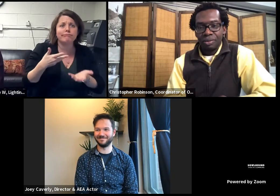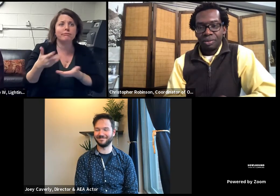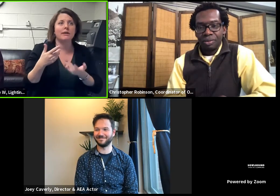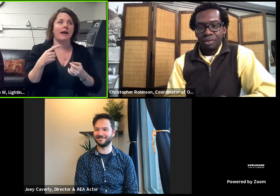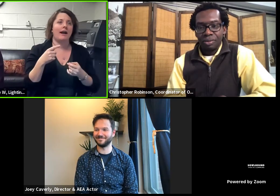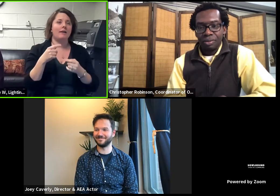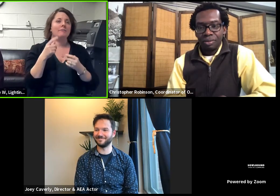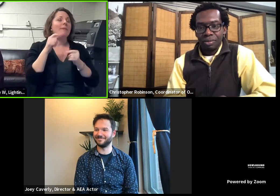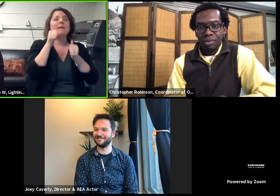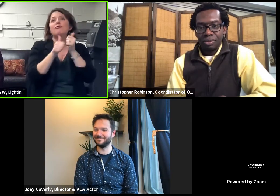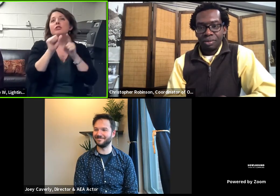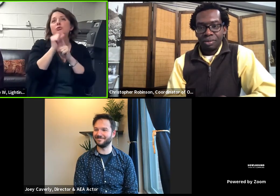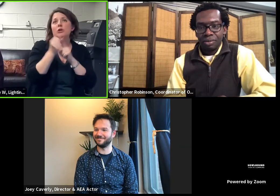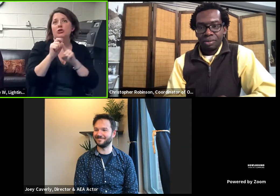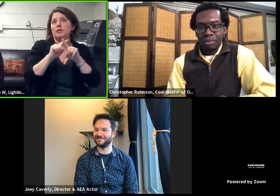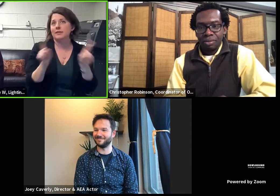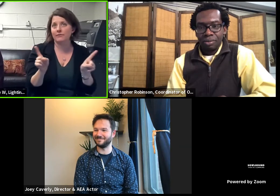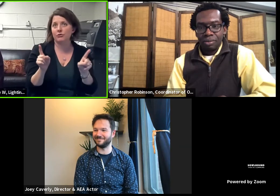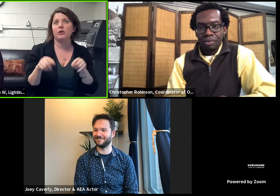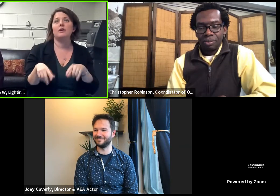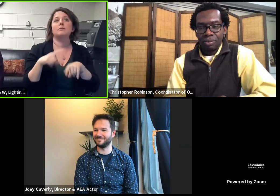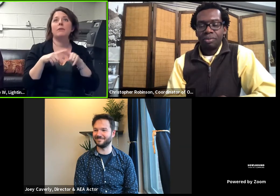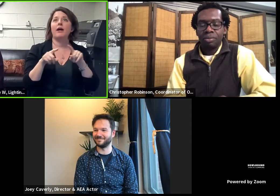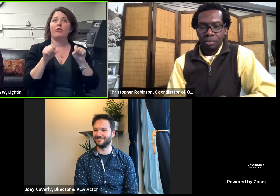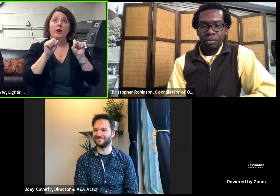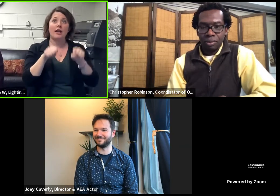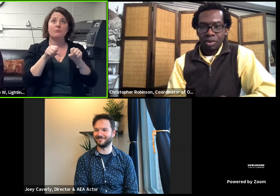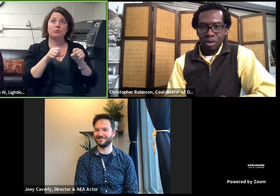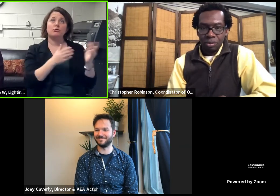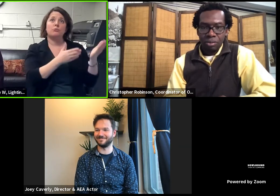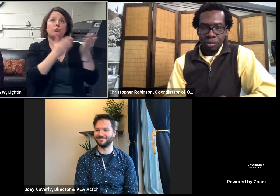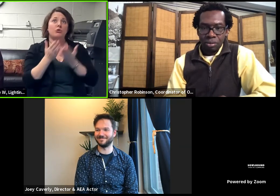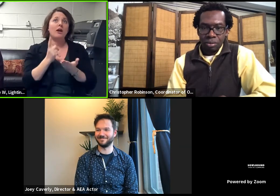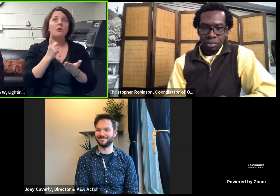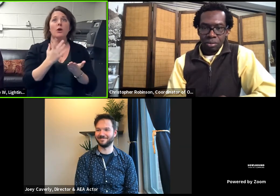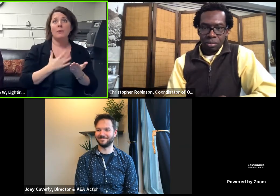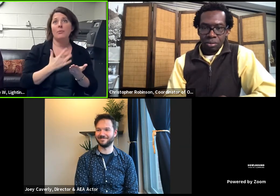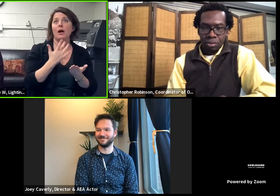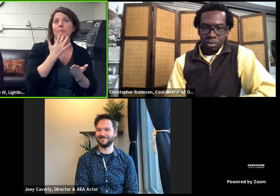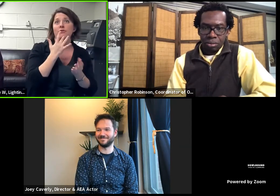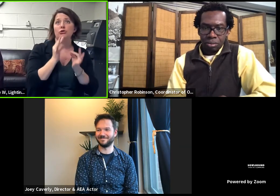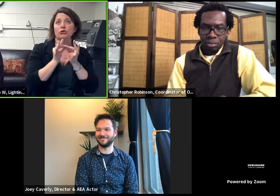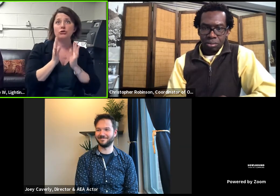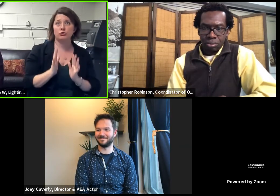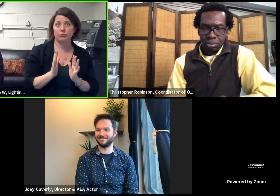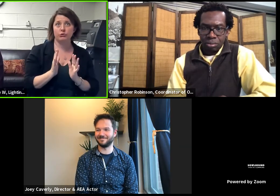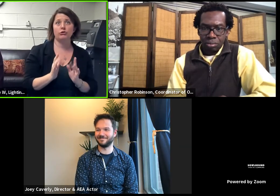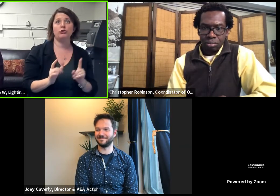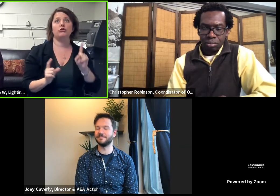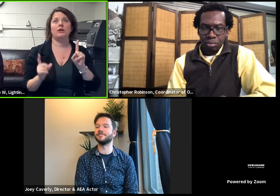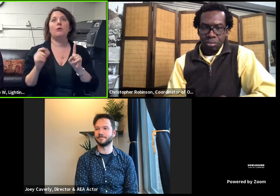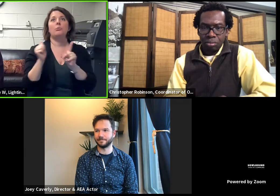And then communicating with them, but every situation is different. They're looking to provide one